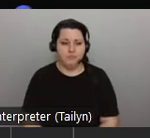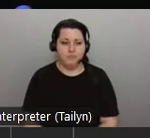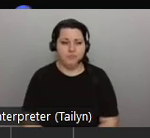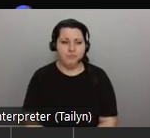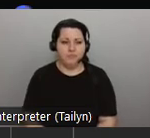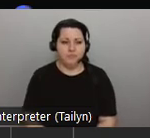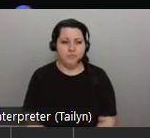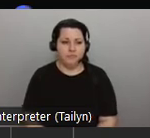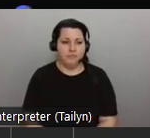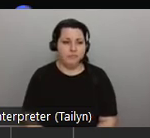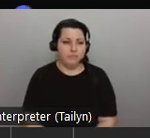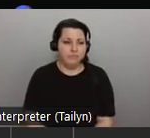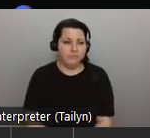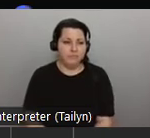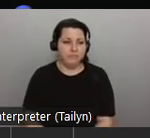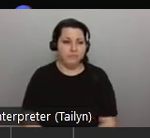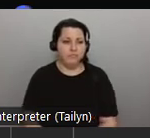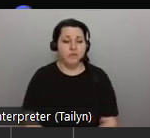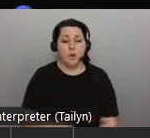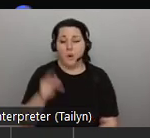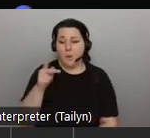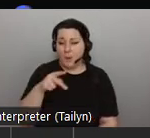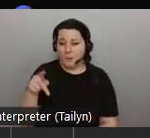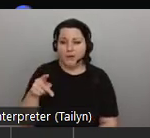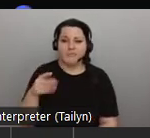there we go, and I'm going to use the presentation we are using today. So, in PowerPoint